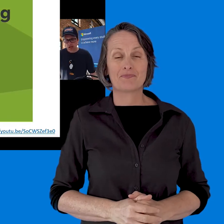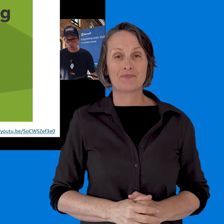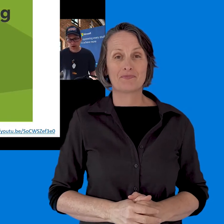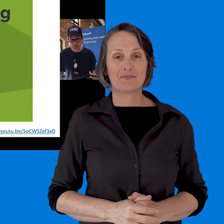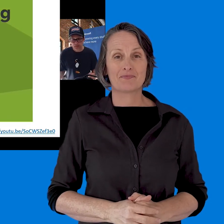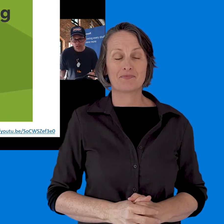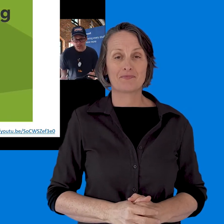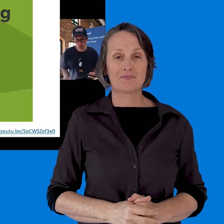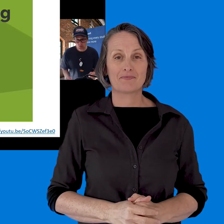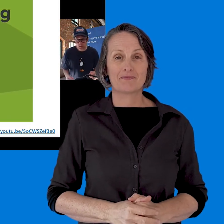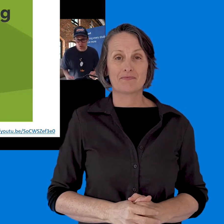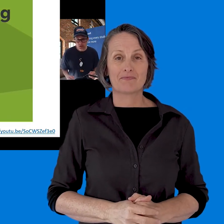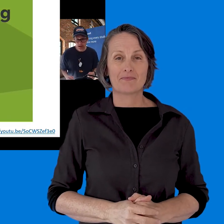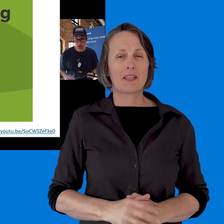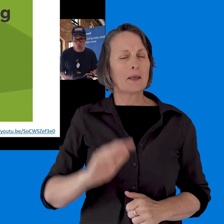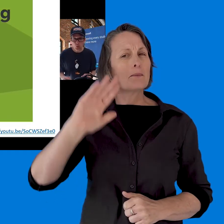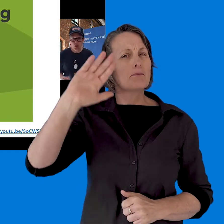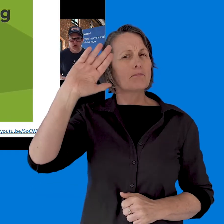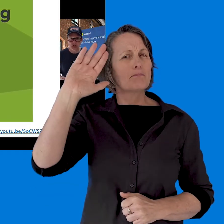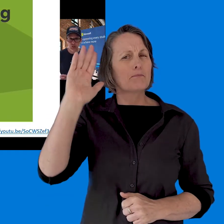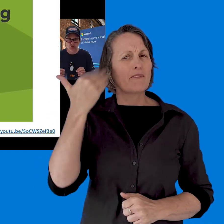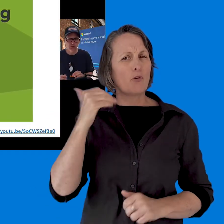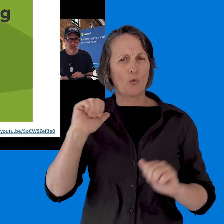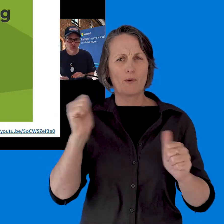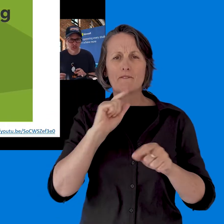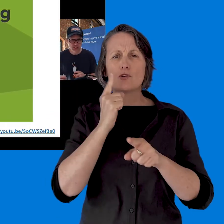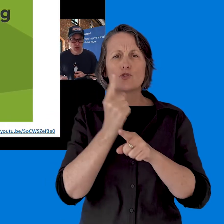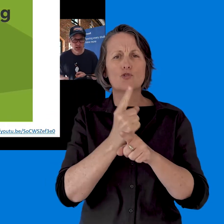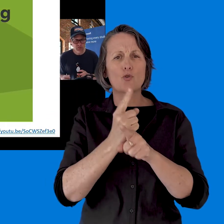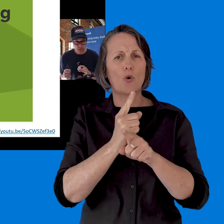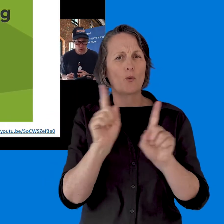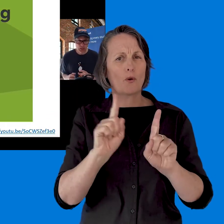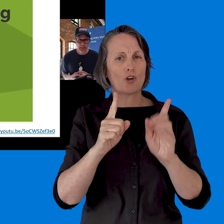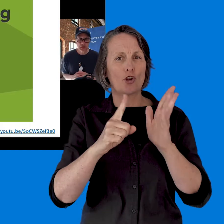Now, one of the things that we talked about was universal design for learning.